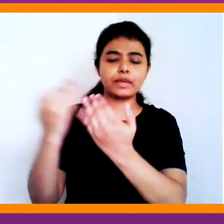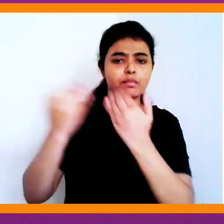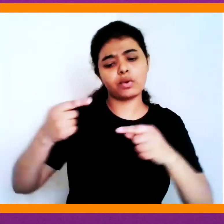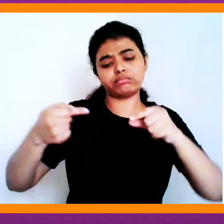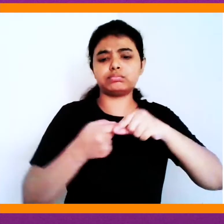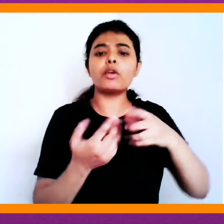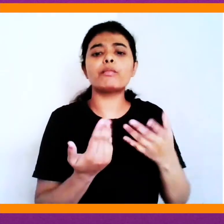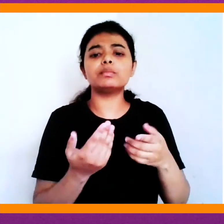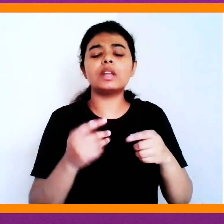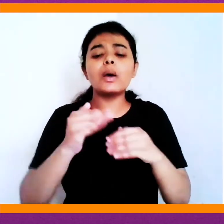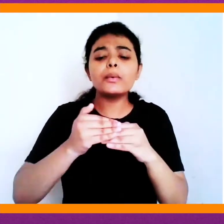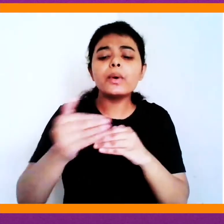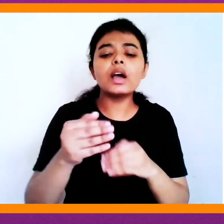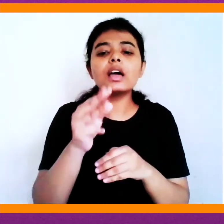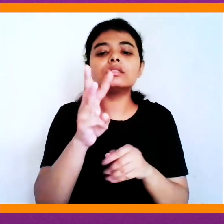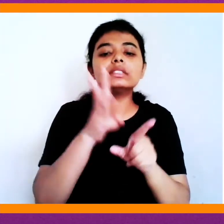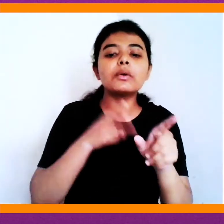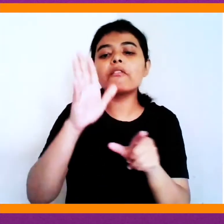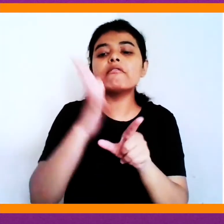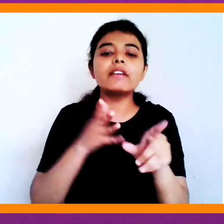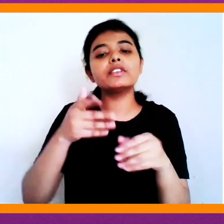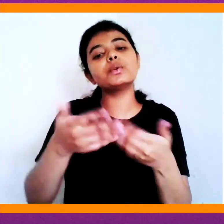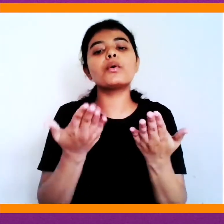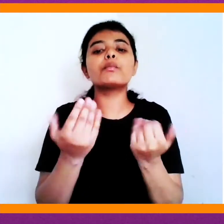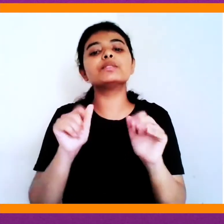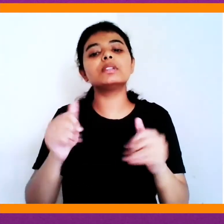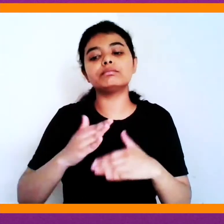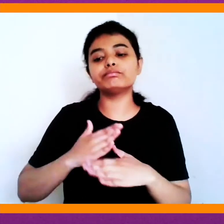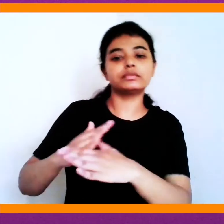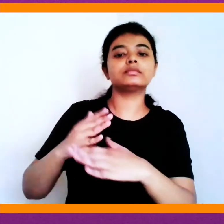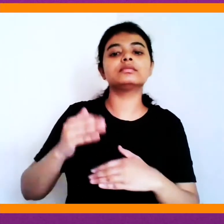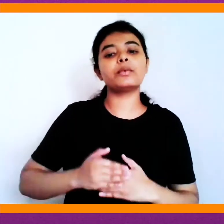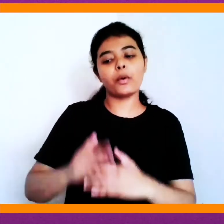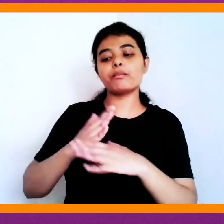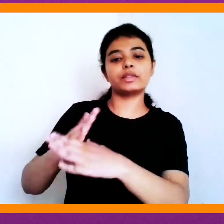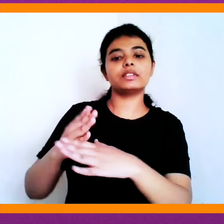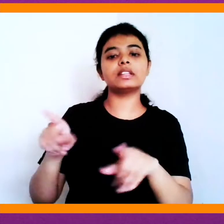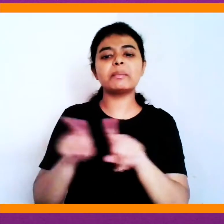this has to be put in by a doctor or a nurse and it stays for three to five years